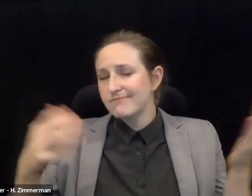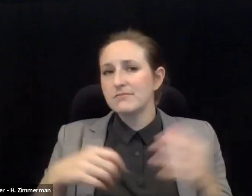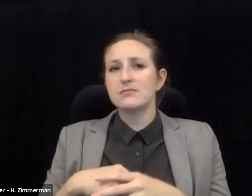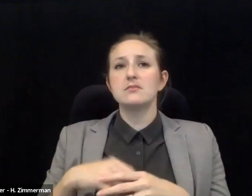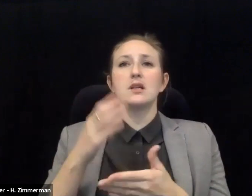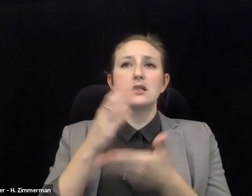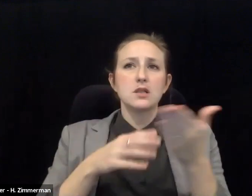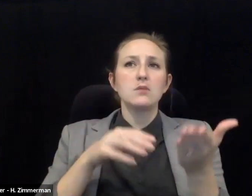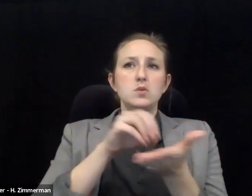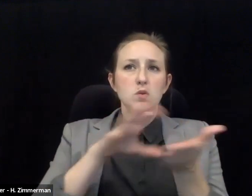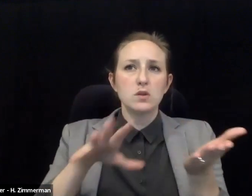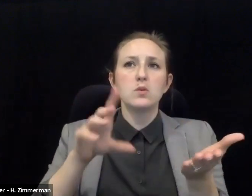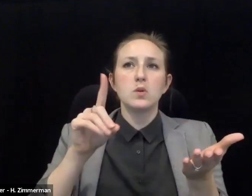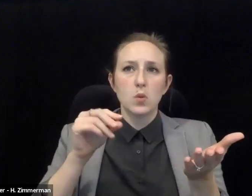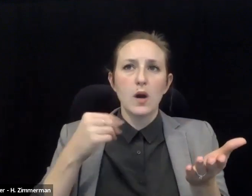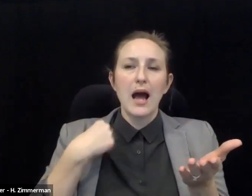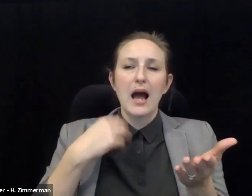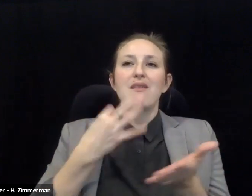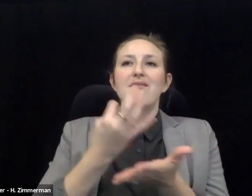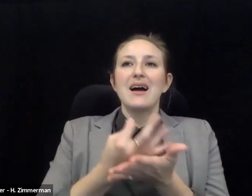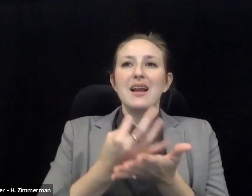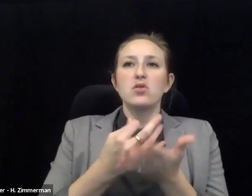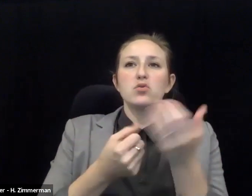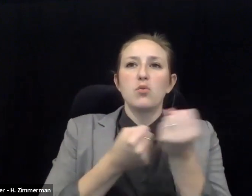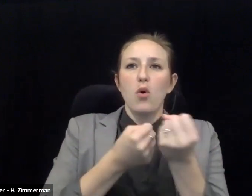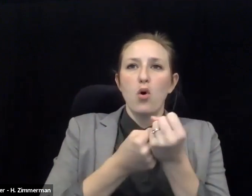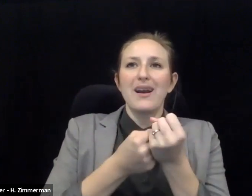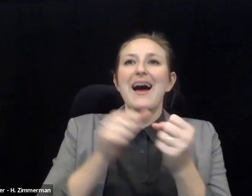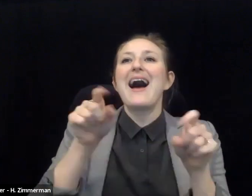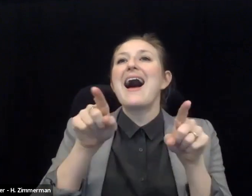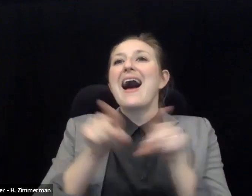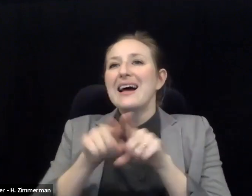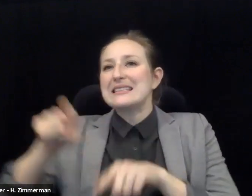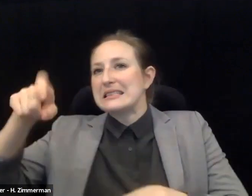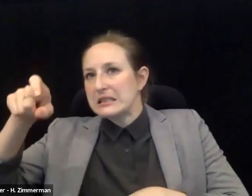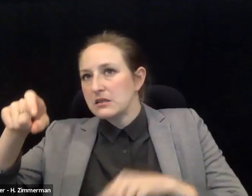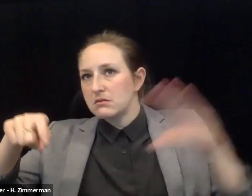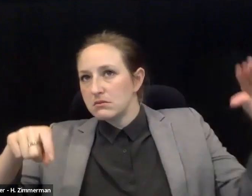money for financial support on a need basis for students who needed an internet or computer